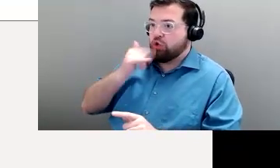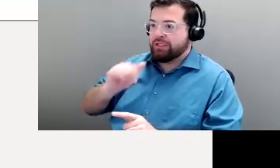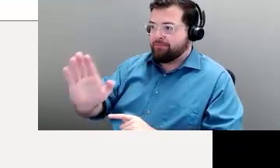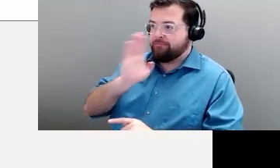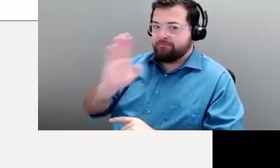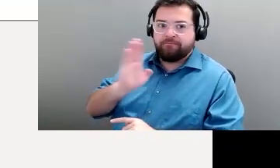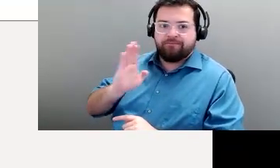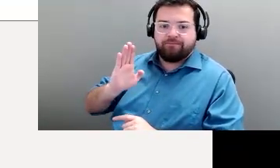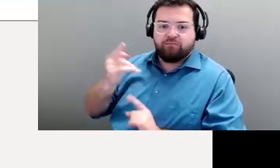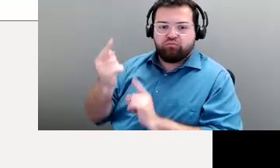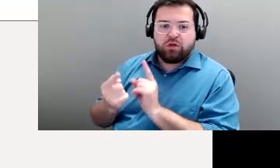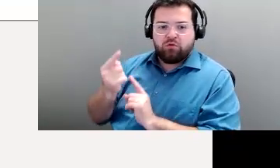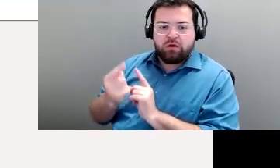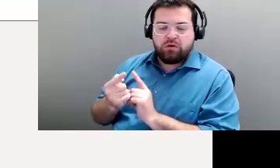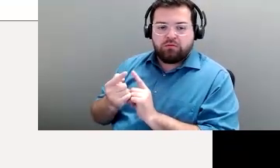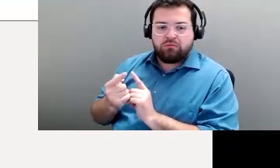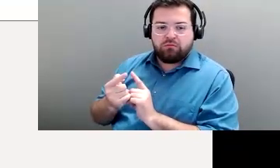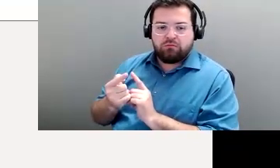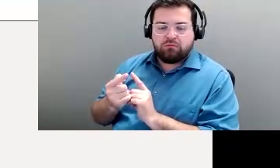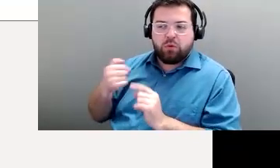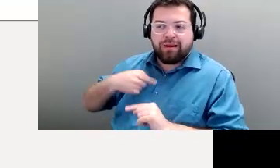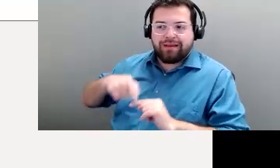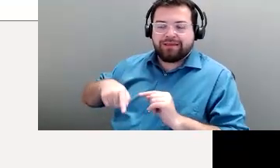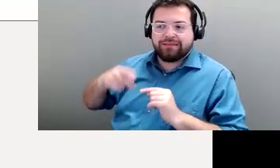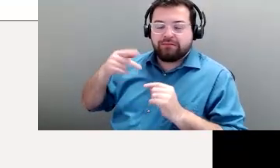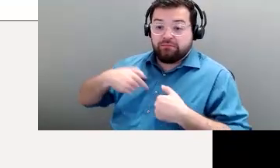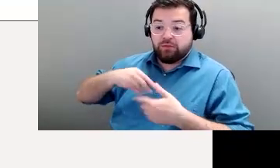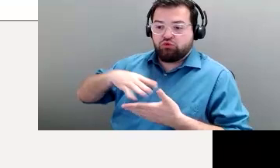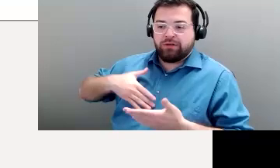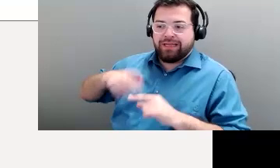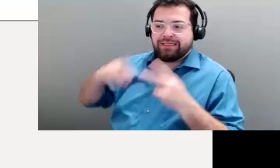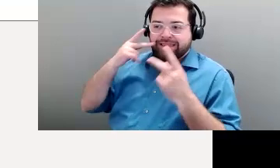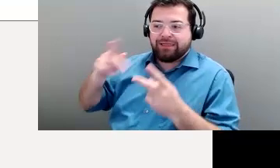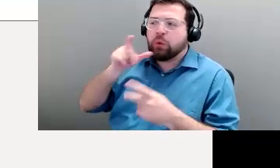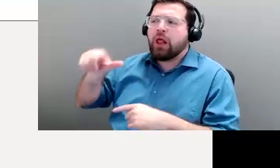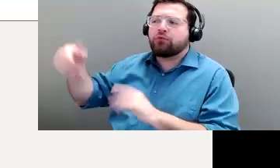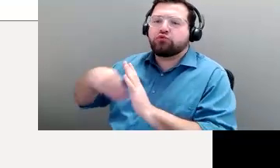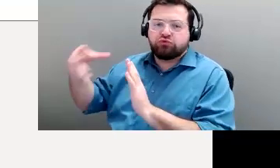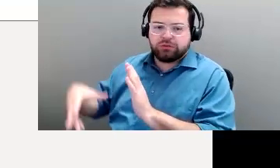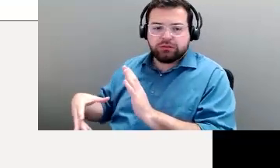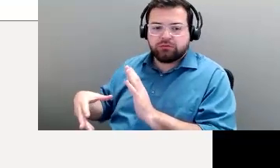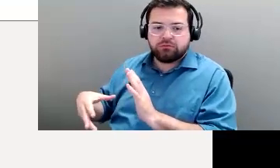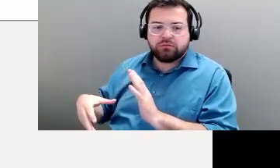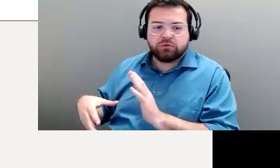And so, again, just using this to help you to reach out and monitor students’ work.